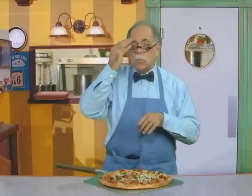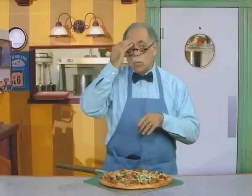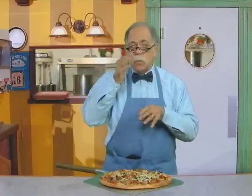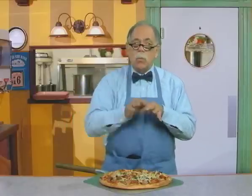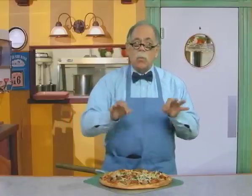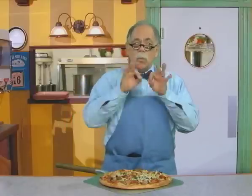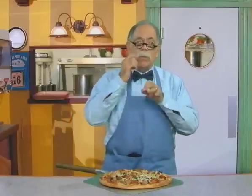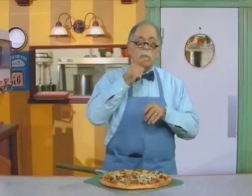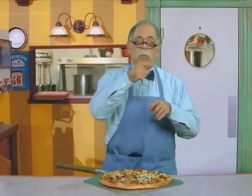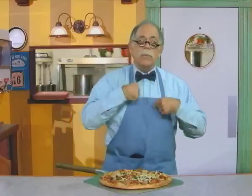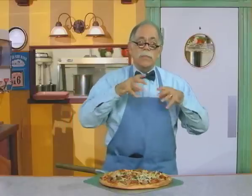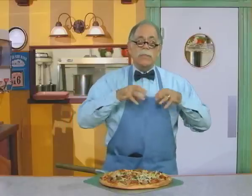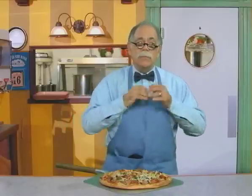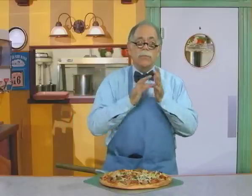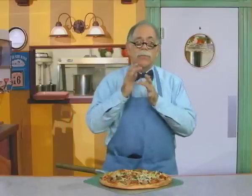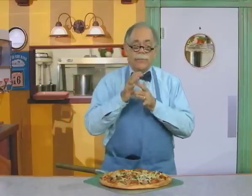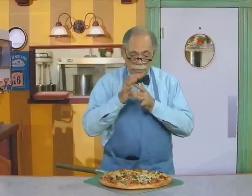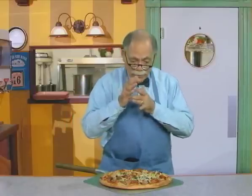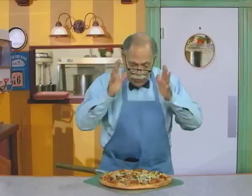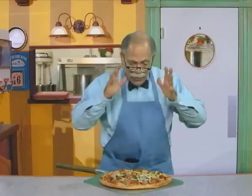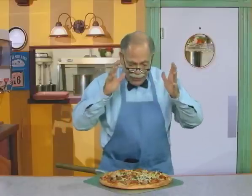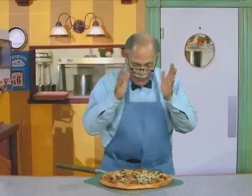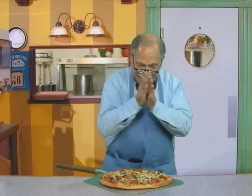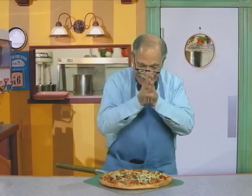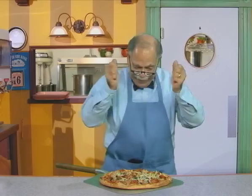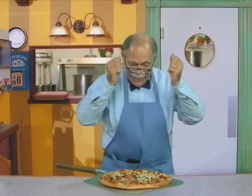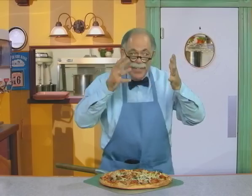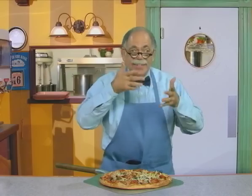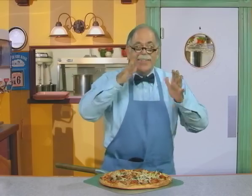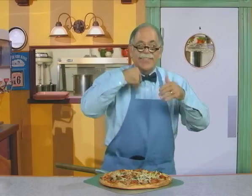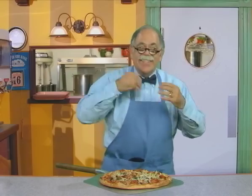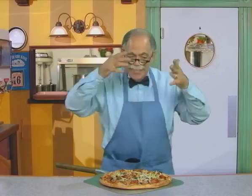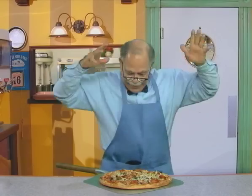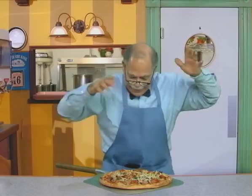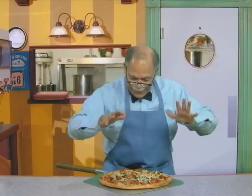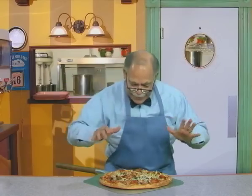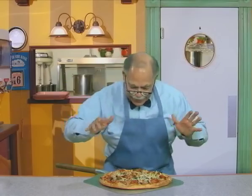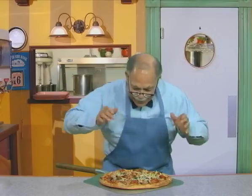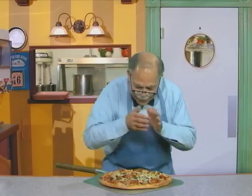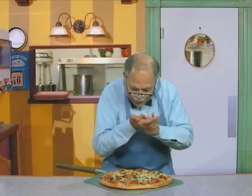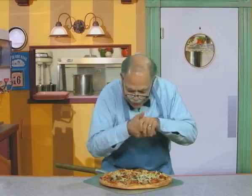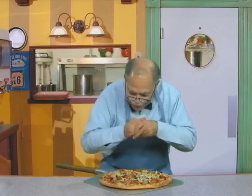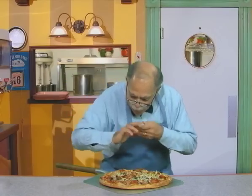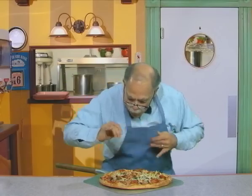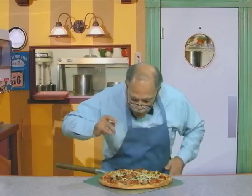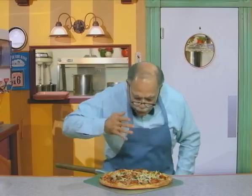GOD KNOWS IT'S IMPORTANT FOR US TO ACCEPT JESUS. HALLELUJAH, DELICIOUS!